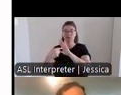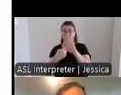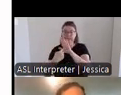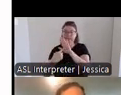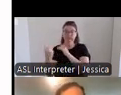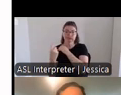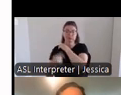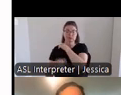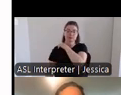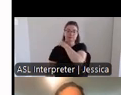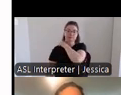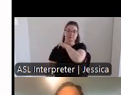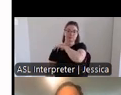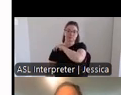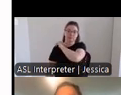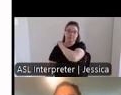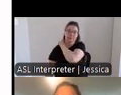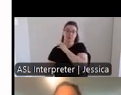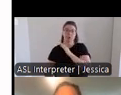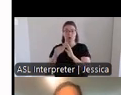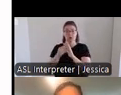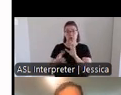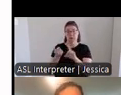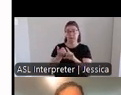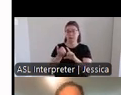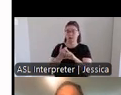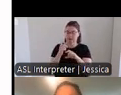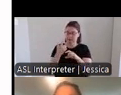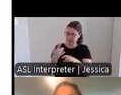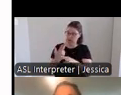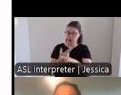Um, and so the students are definitely working on websites, digital books sometimes for these projects.